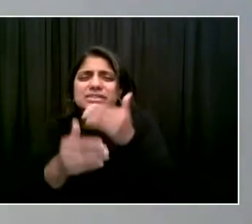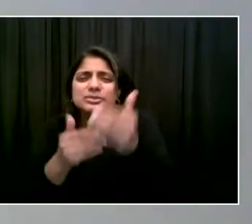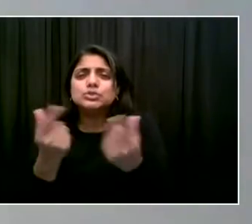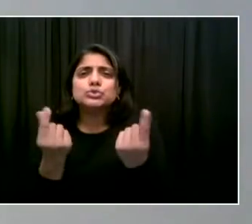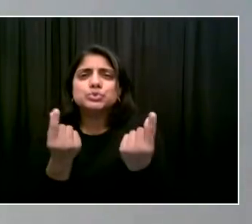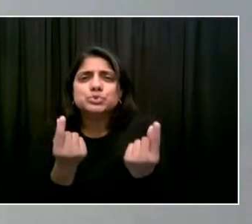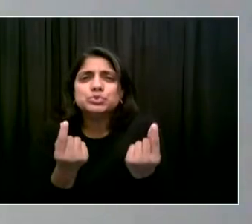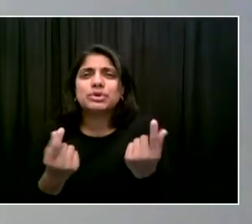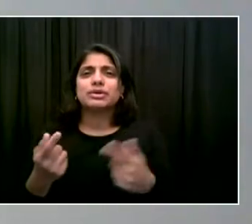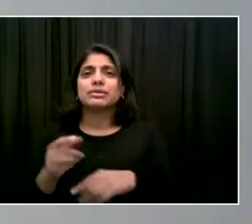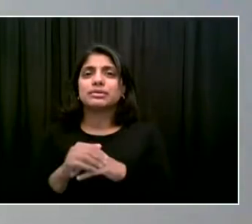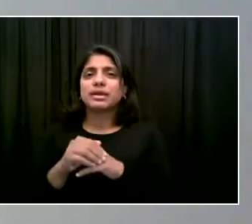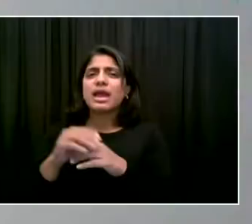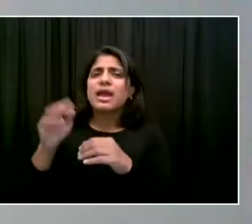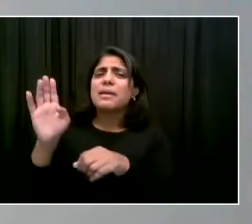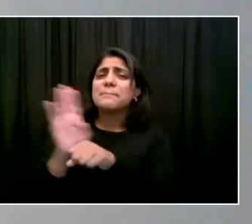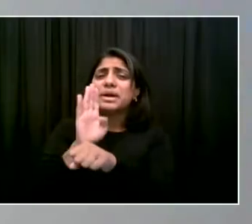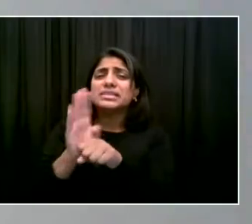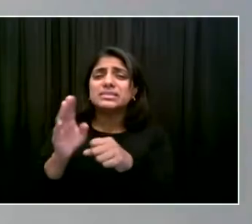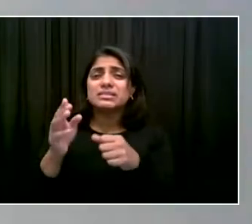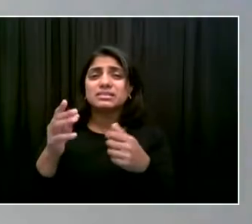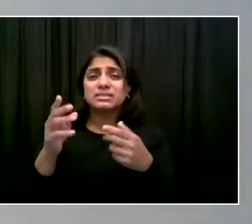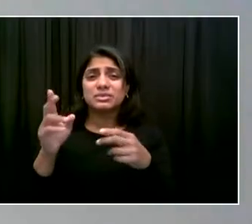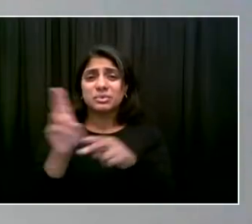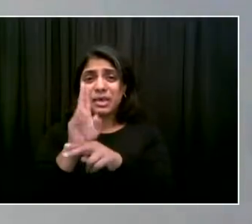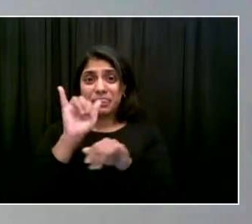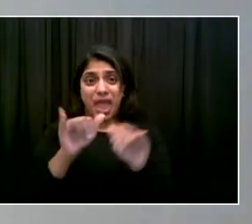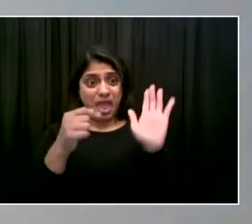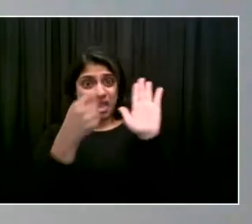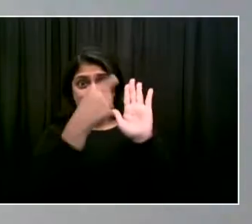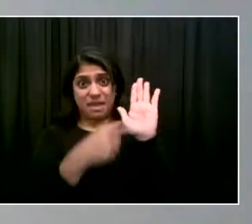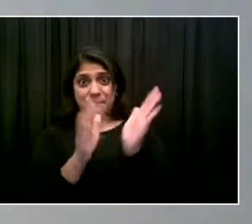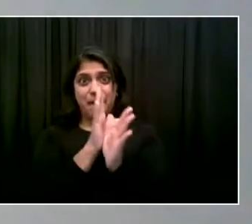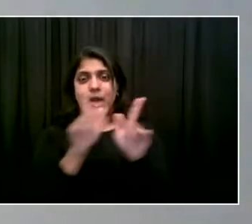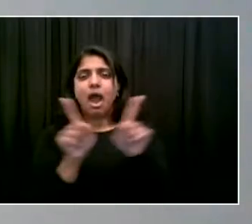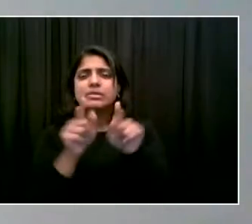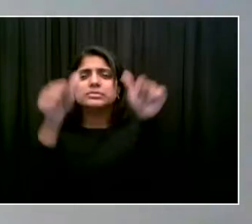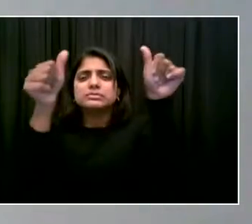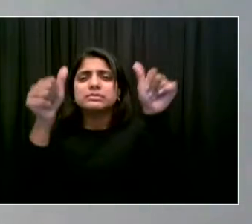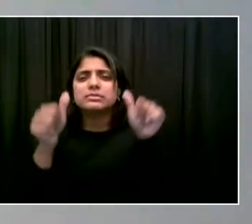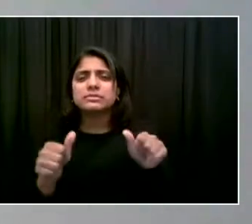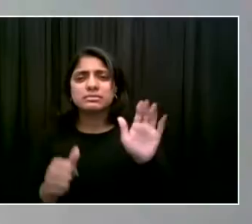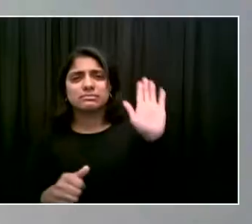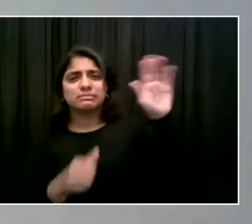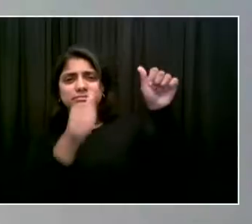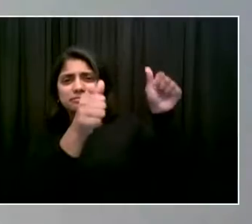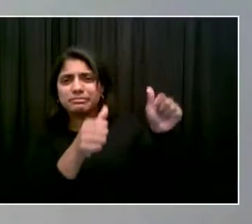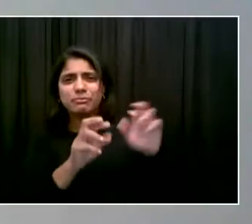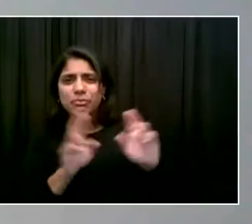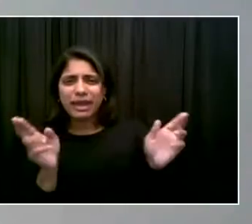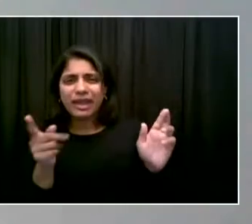NEED FOR A PLAN IN PLACE TOMAKE SURE THEY MAINTAIN